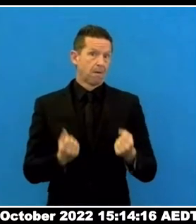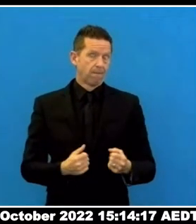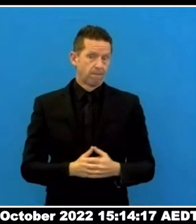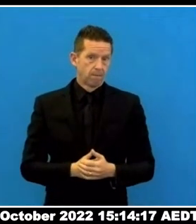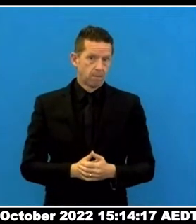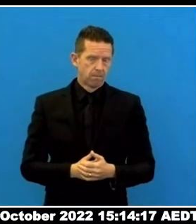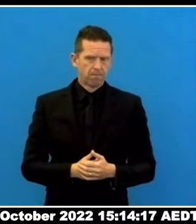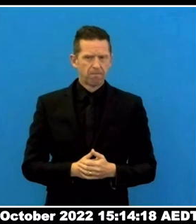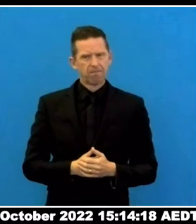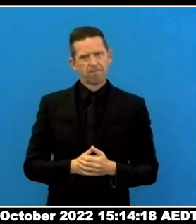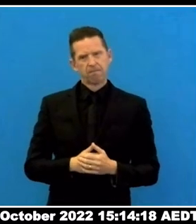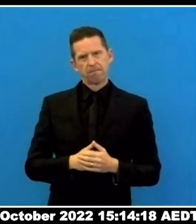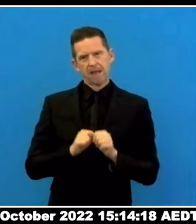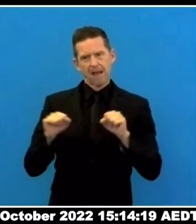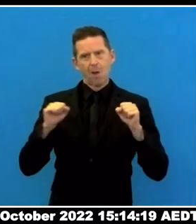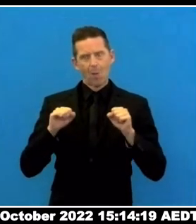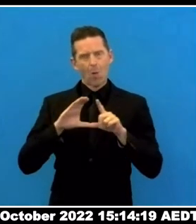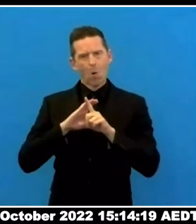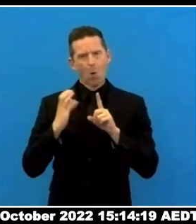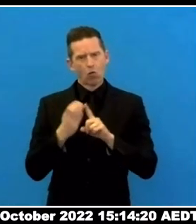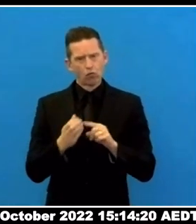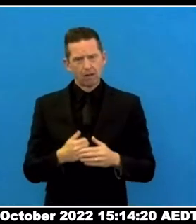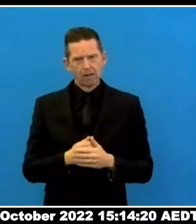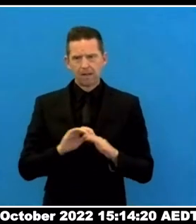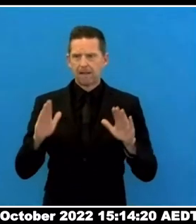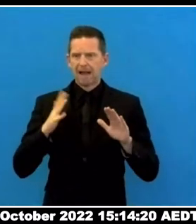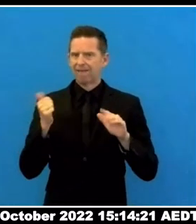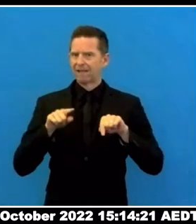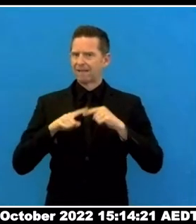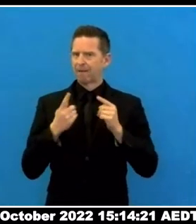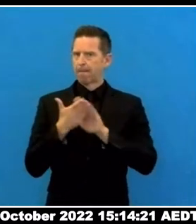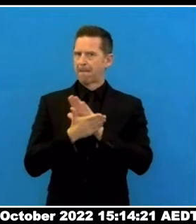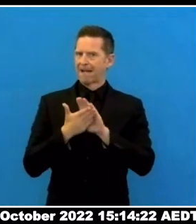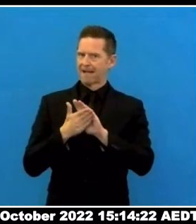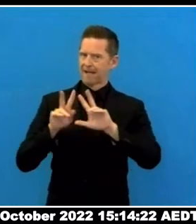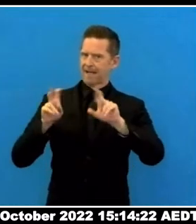In our culture, we have different definition for mental health.